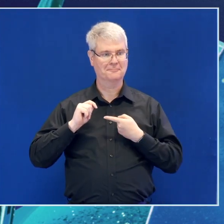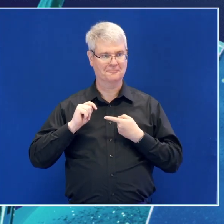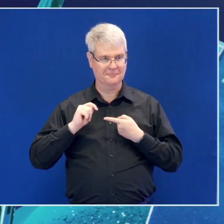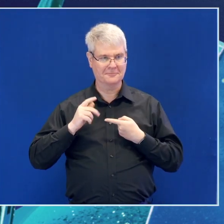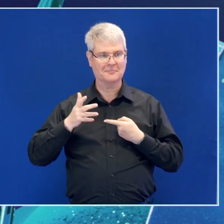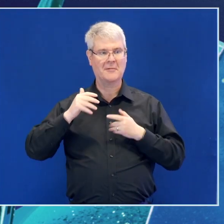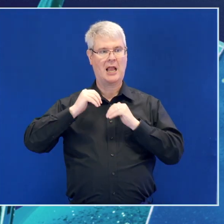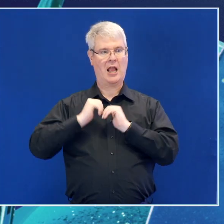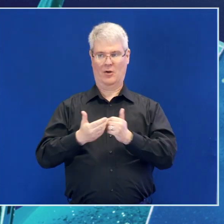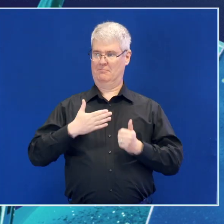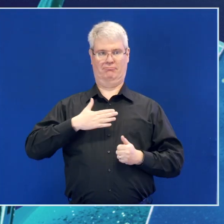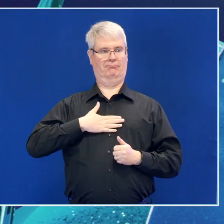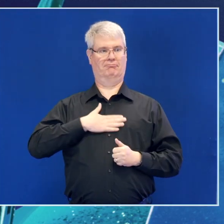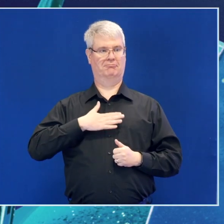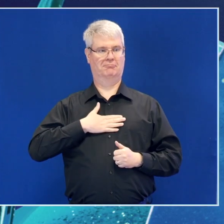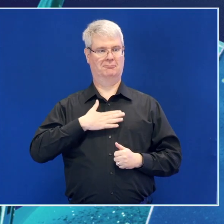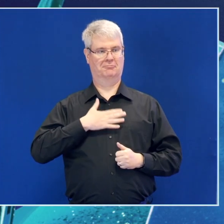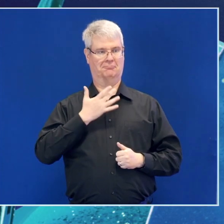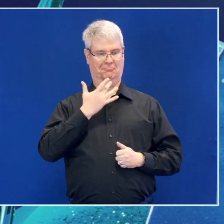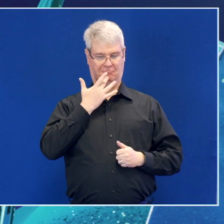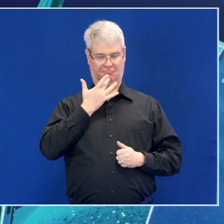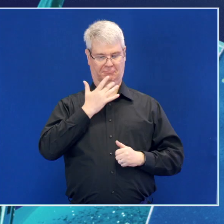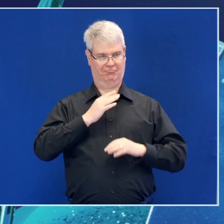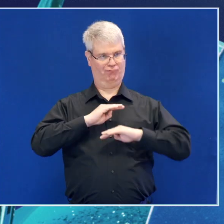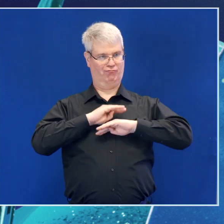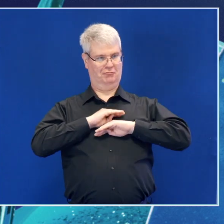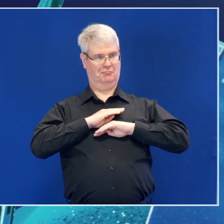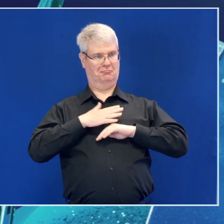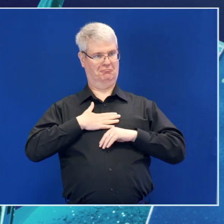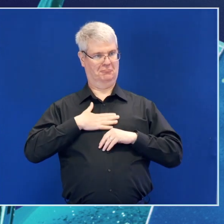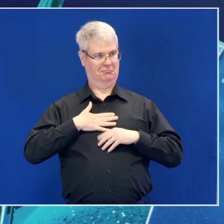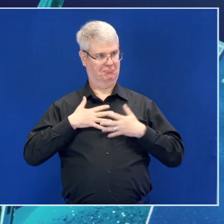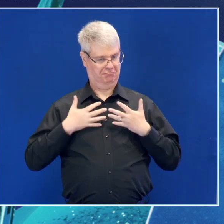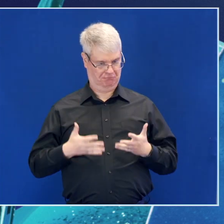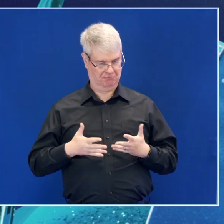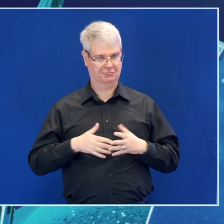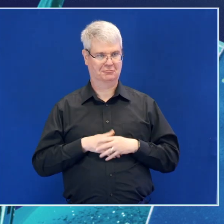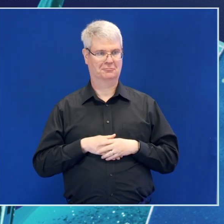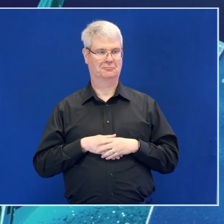to satisfy the task I was trying to complete. And I know you're sitting there and going, hey,